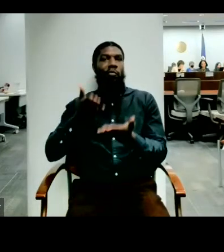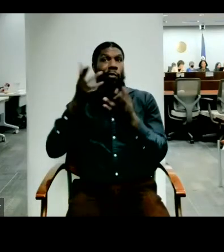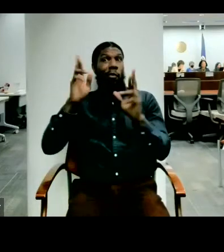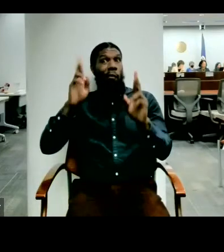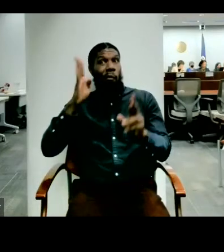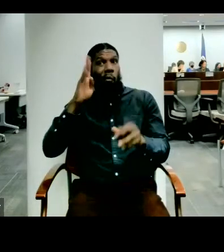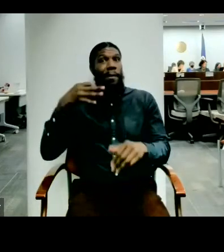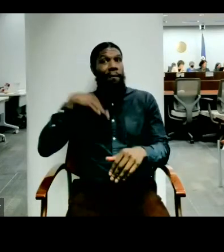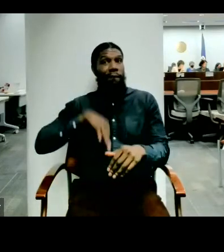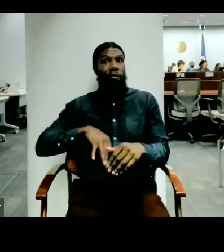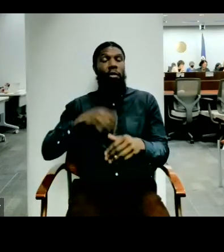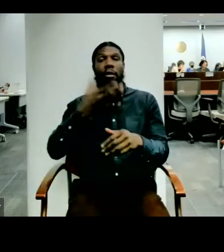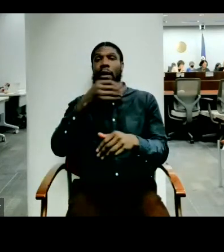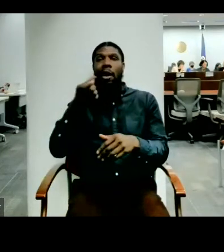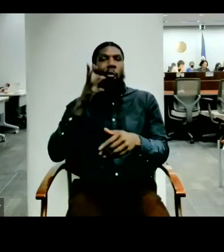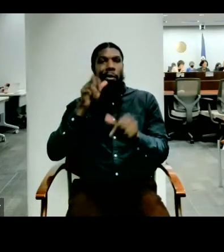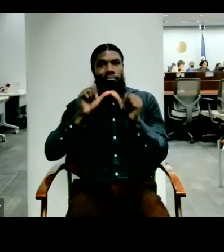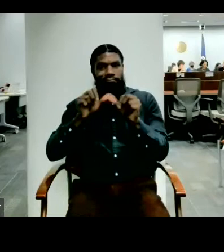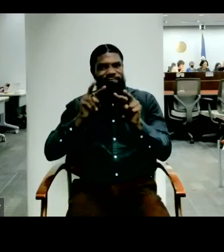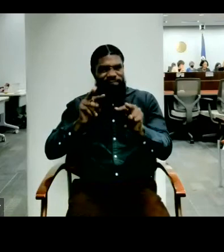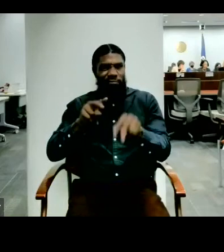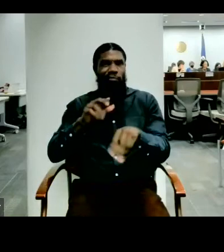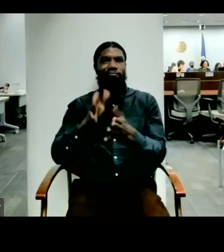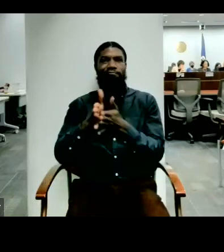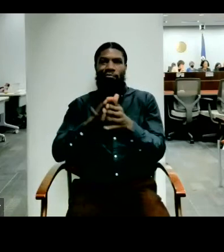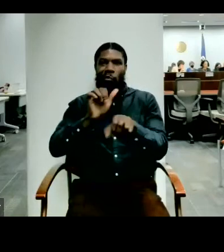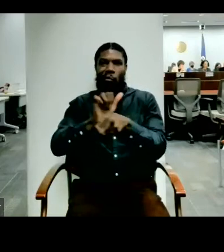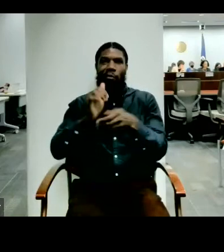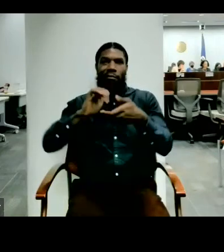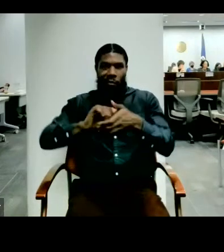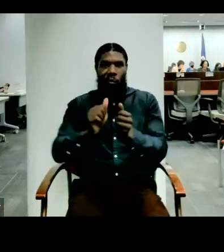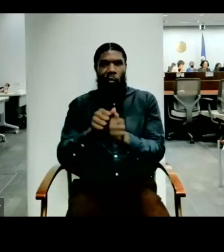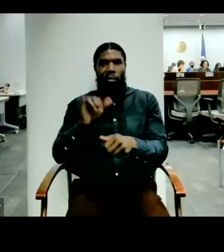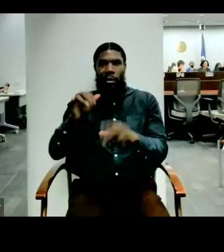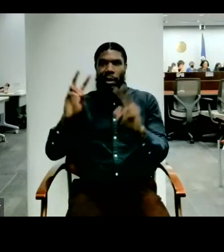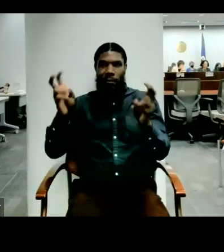and will continue to look to work with you on that. Number 2, the pay data collection.